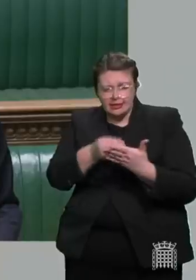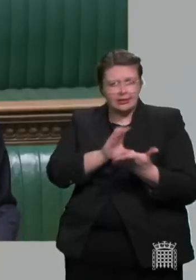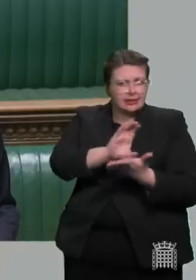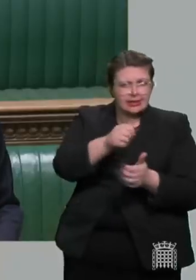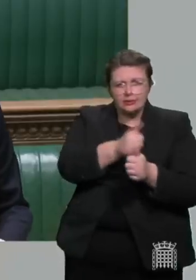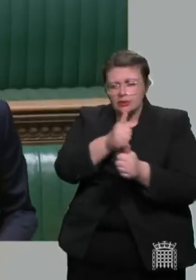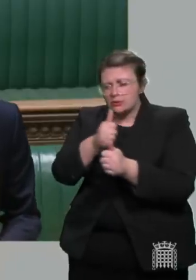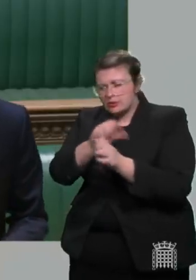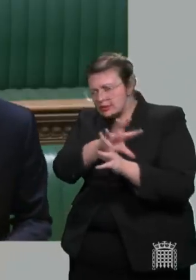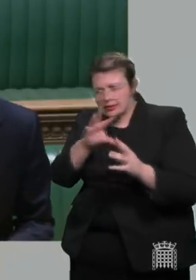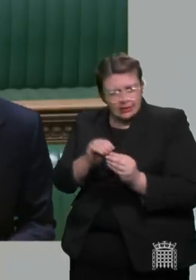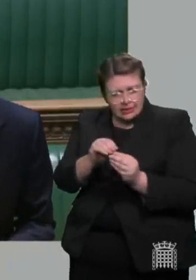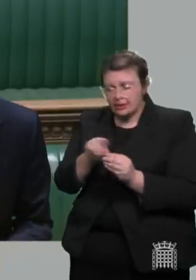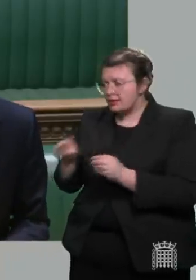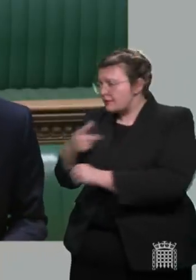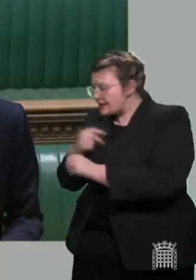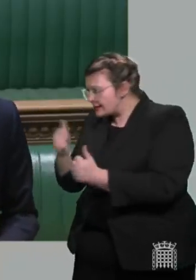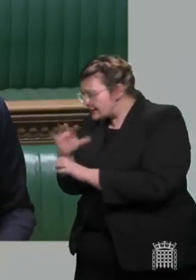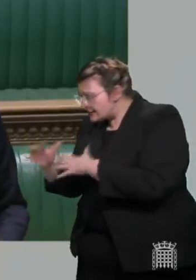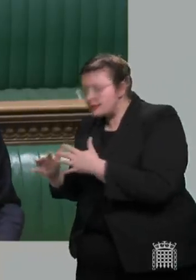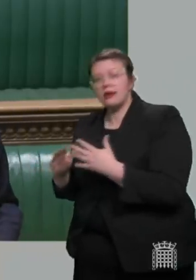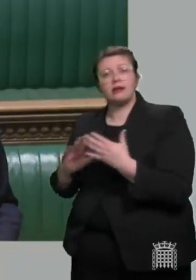this means that the Office for Budget Responsibility